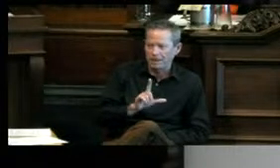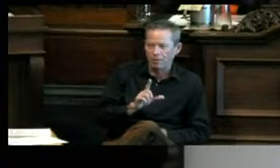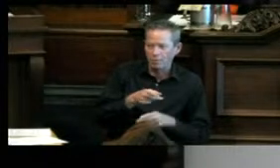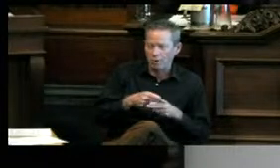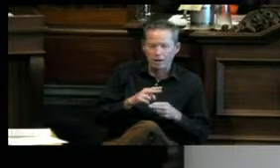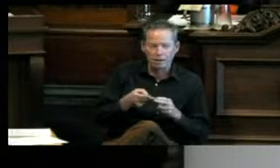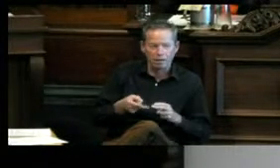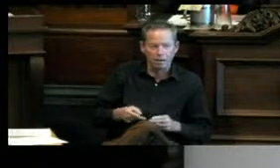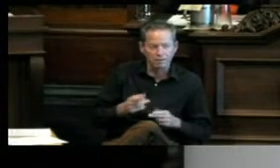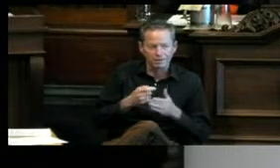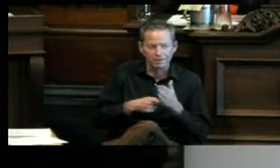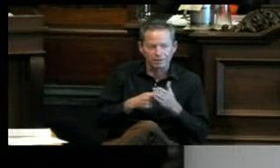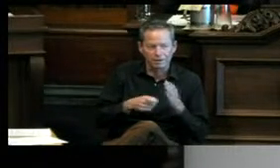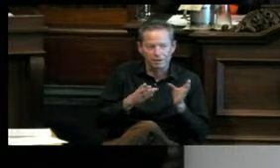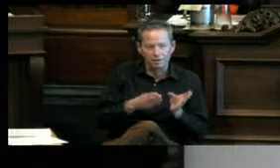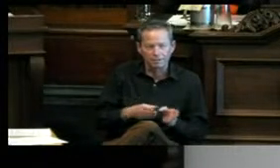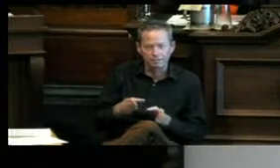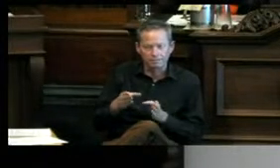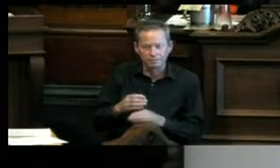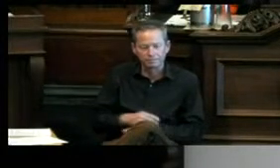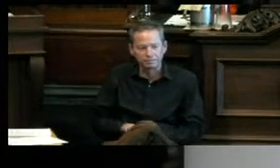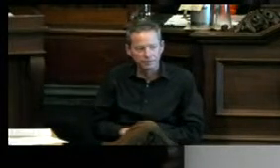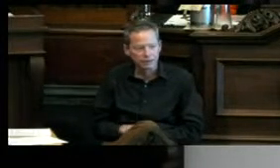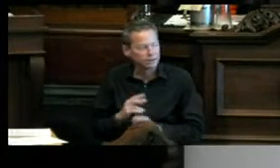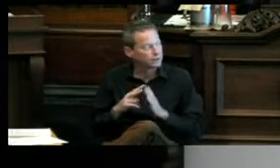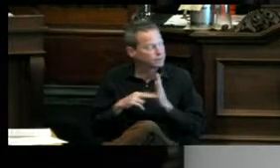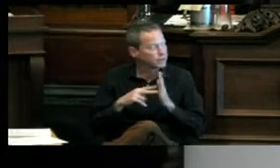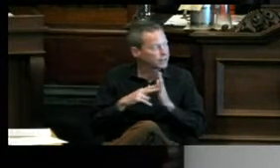GPL ones for weight loss.